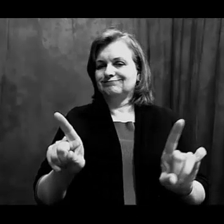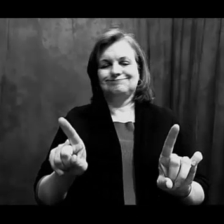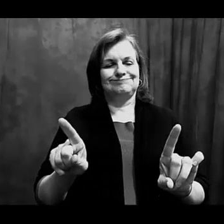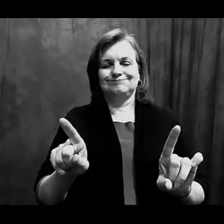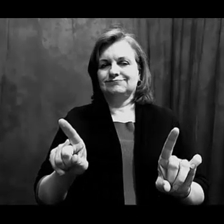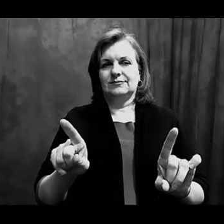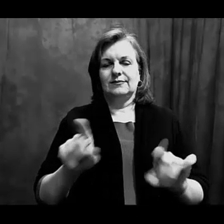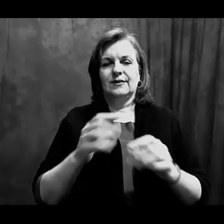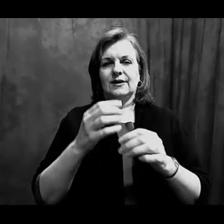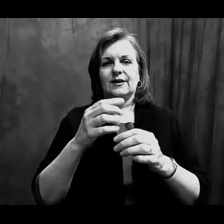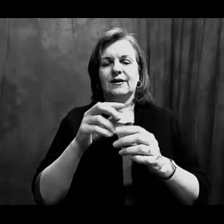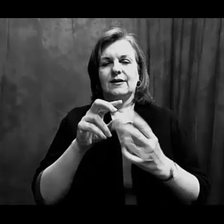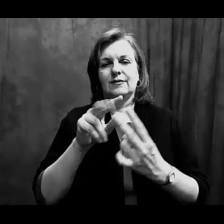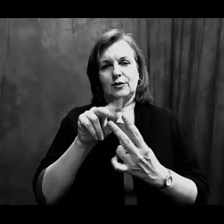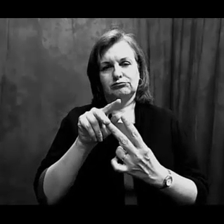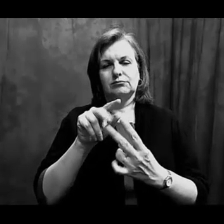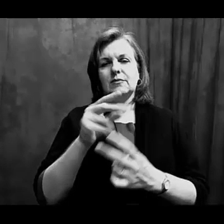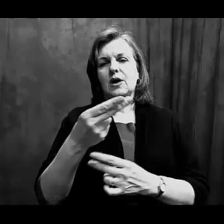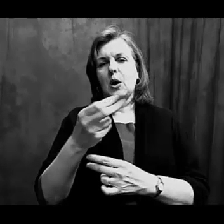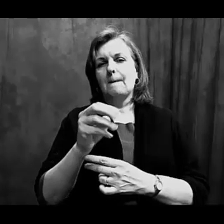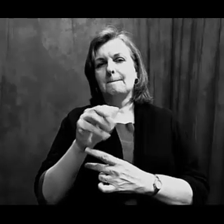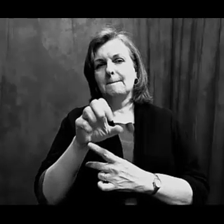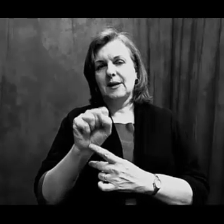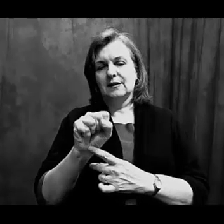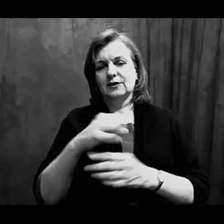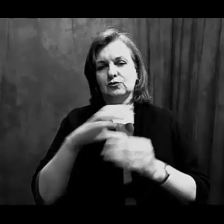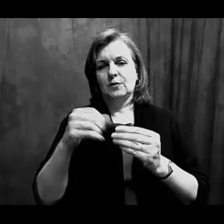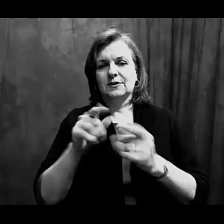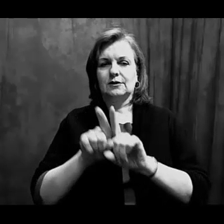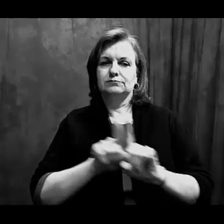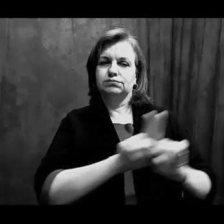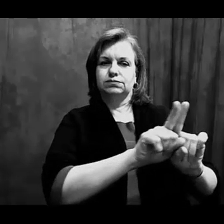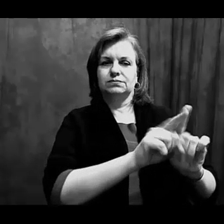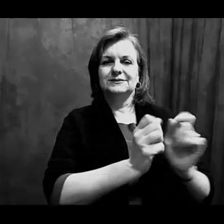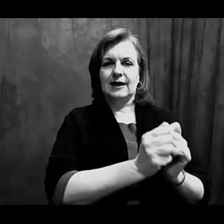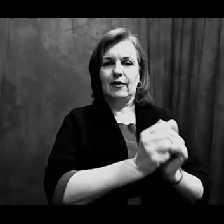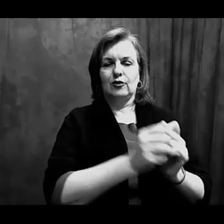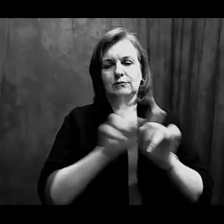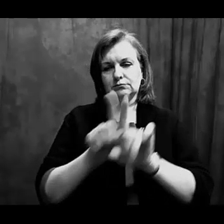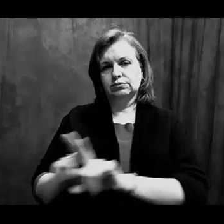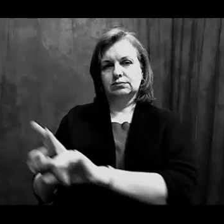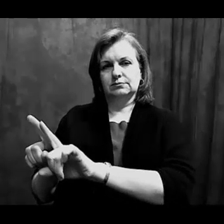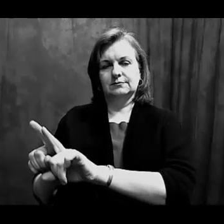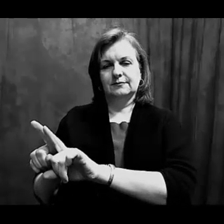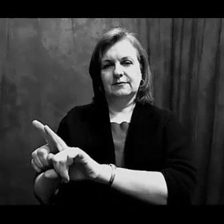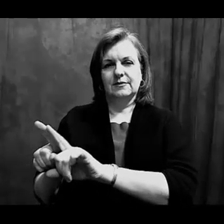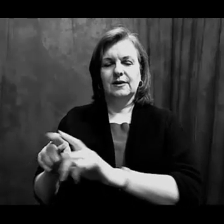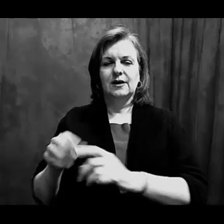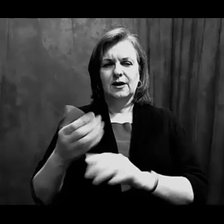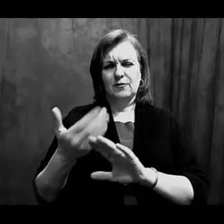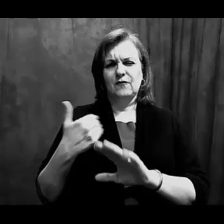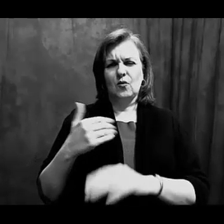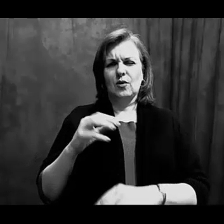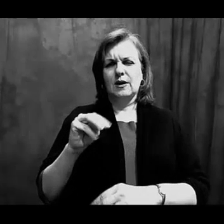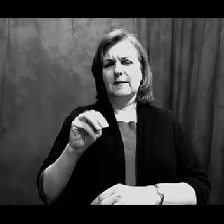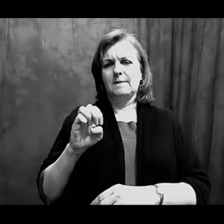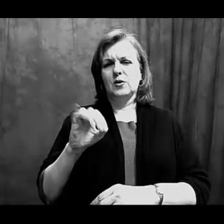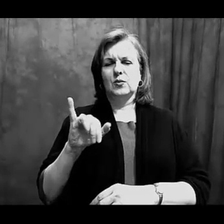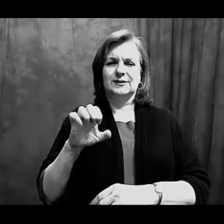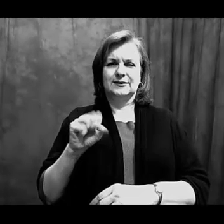we're actually going to divide the homologous chromosomes so in meiosis 1 we divide